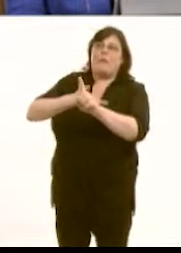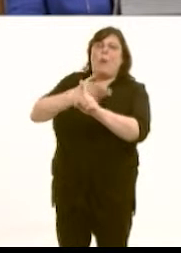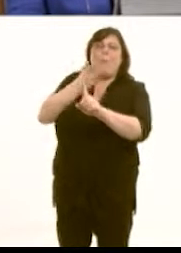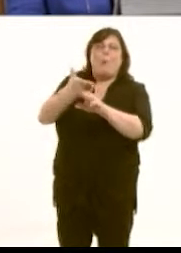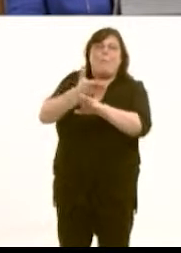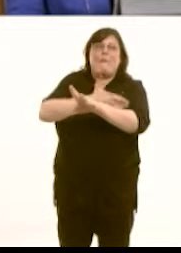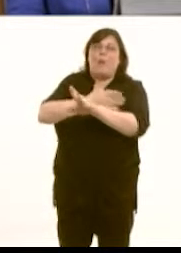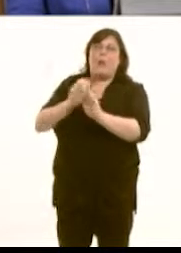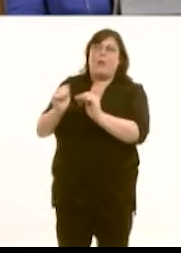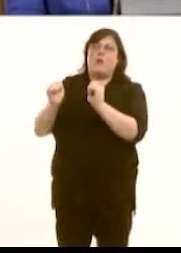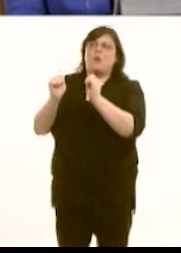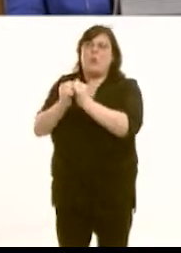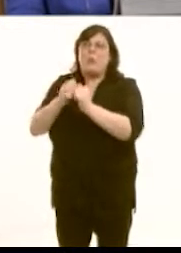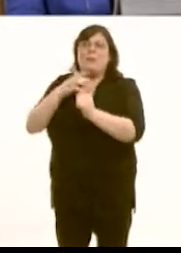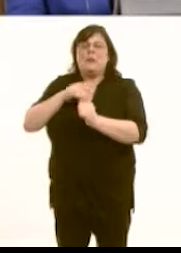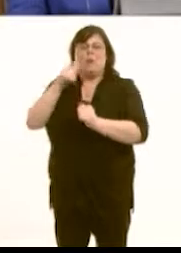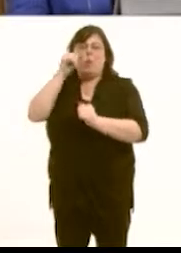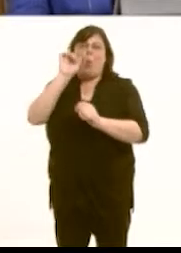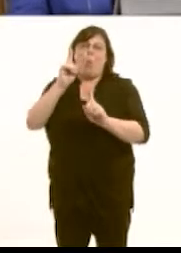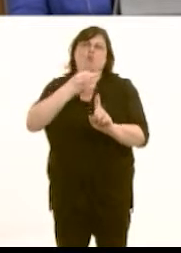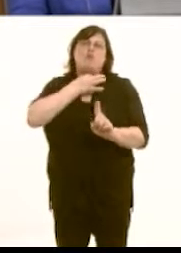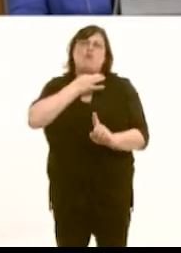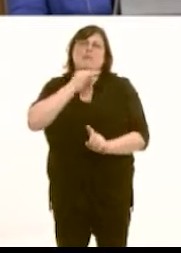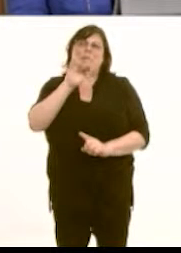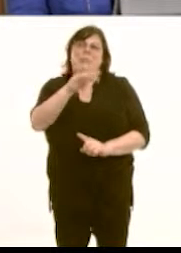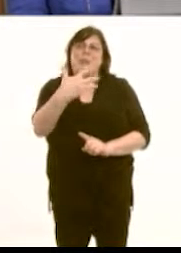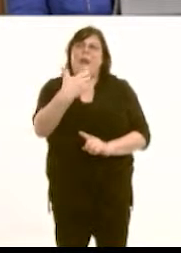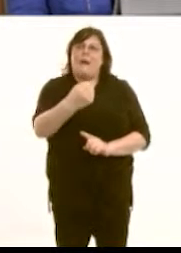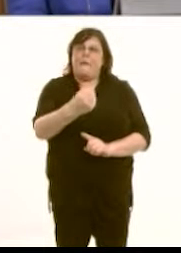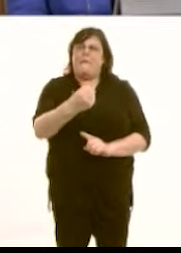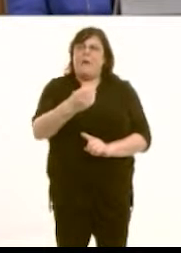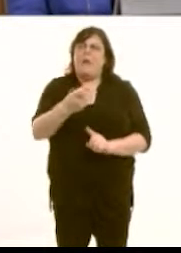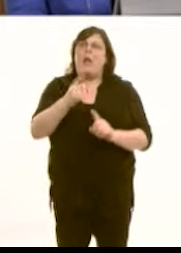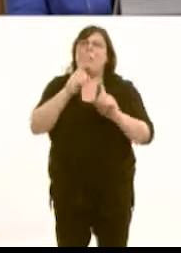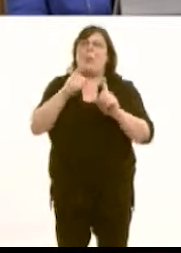be, then clearly that creates a potential difficulty further on down the line.